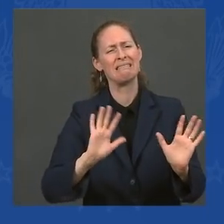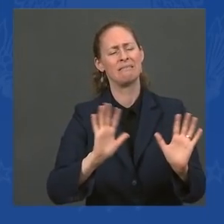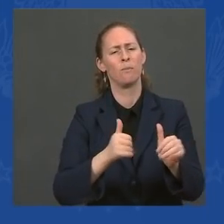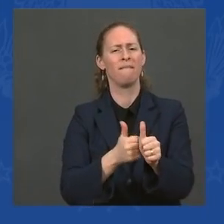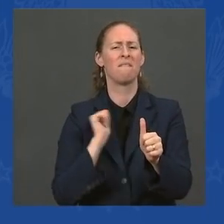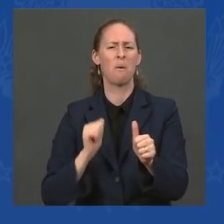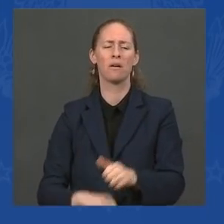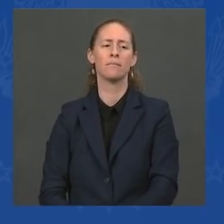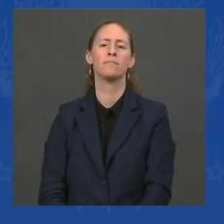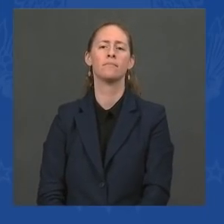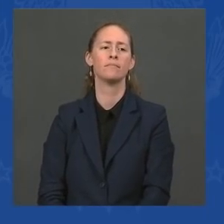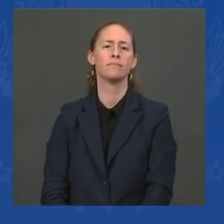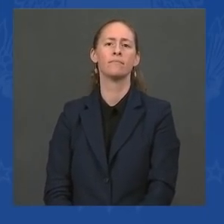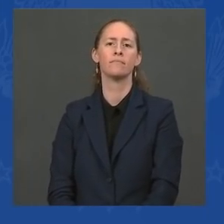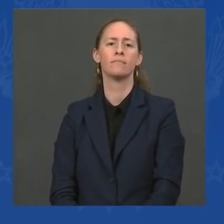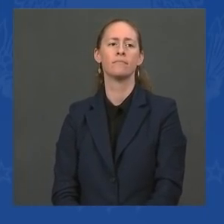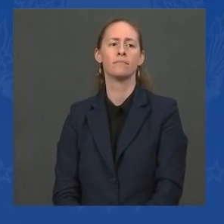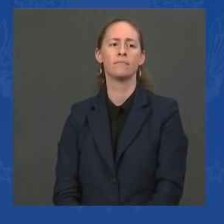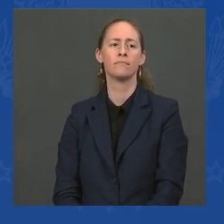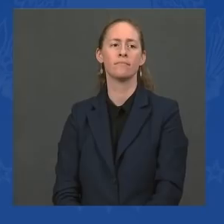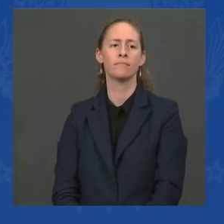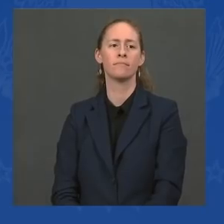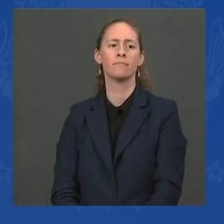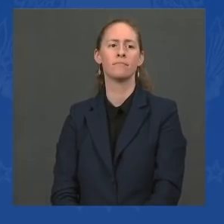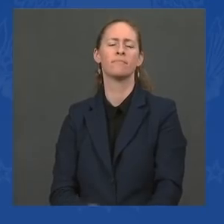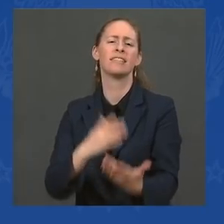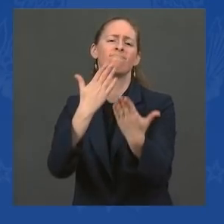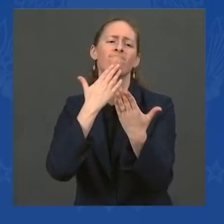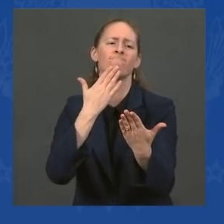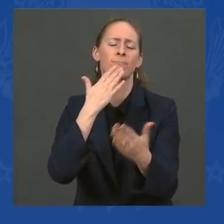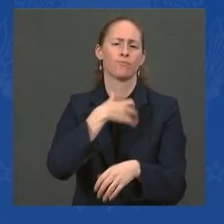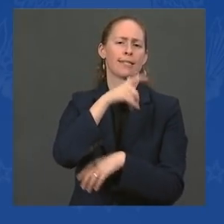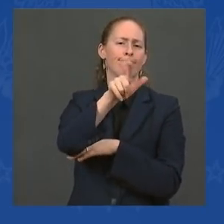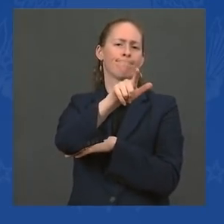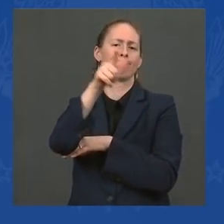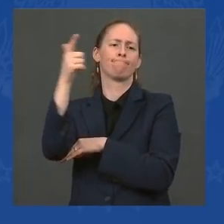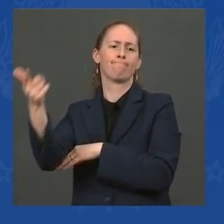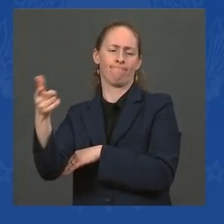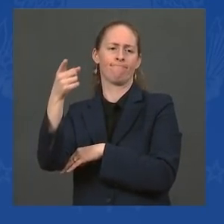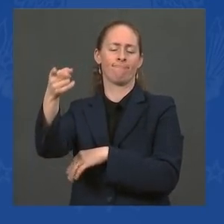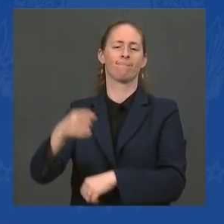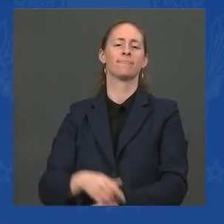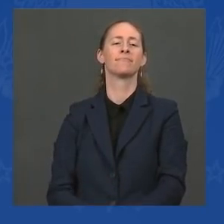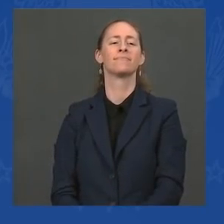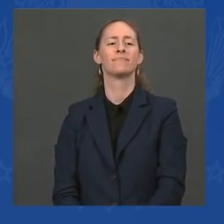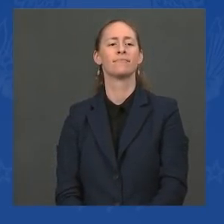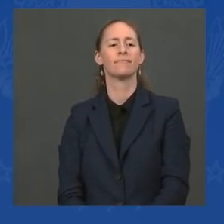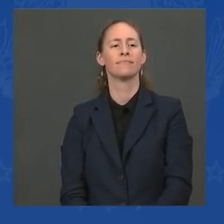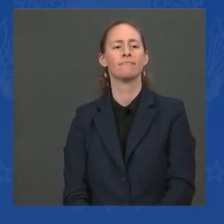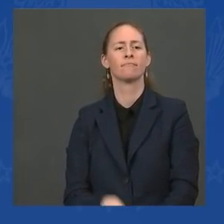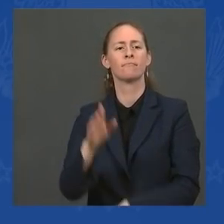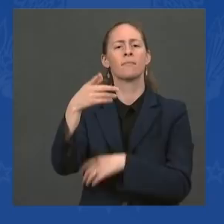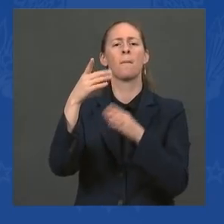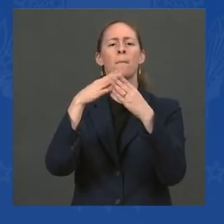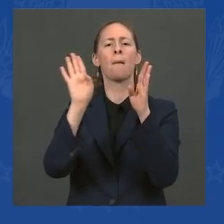We're going to get to everybody, but I'm going to yield to the Director of the Office of Public Engagement, former Chairman of the Black Caucus in Congress,